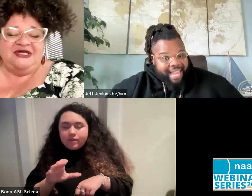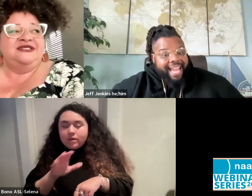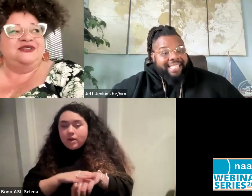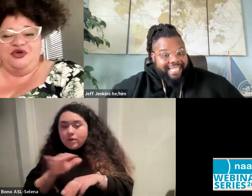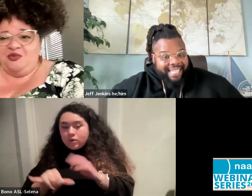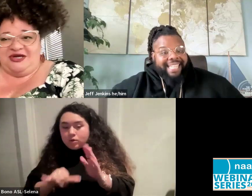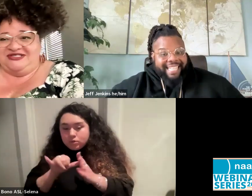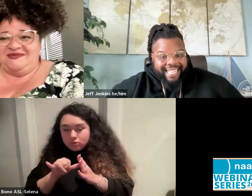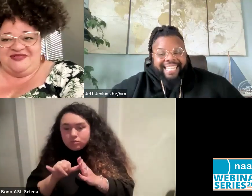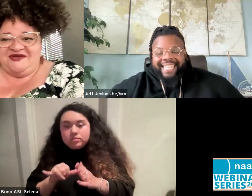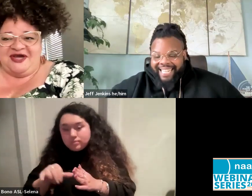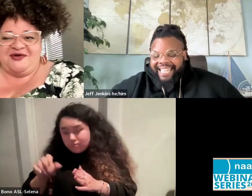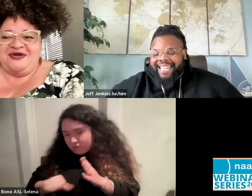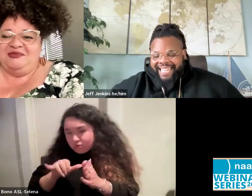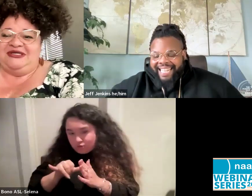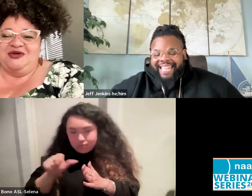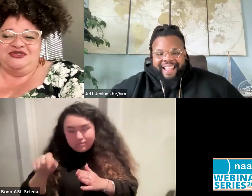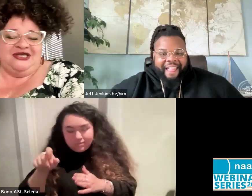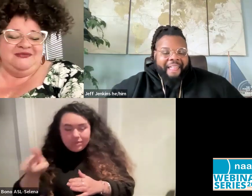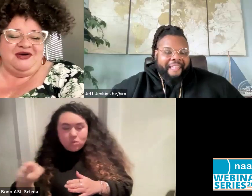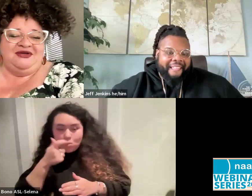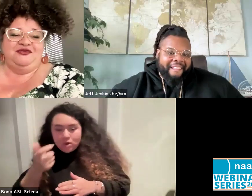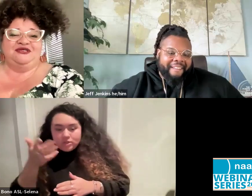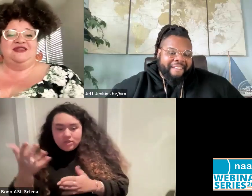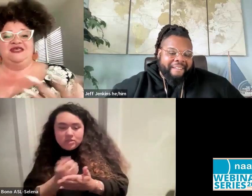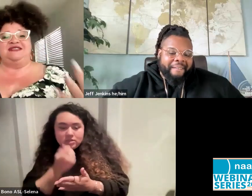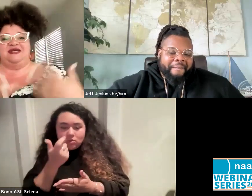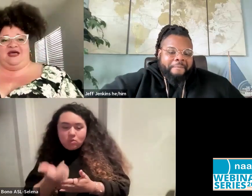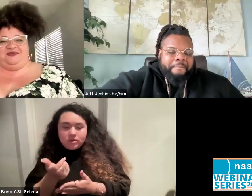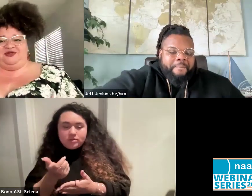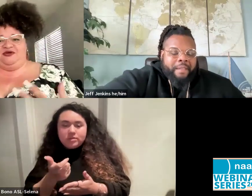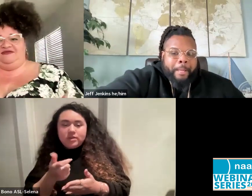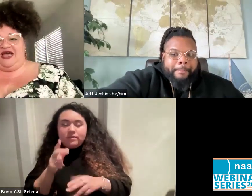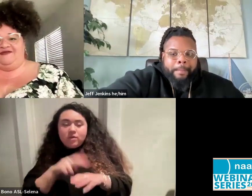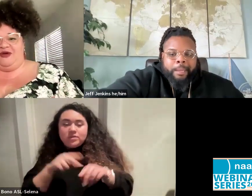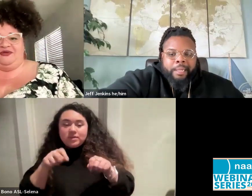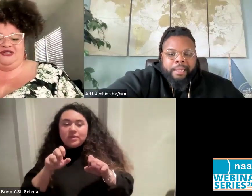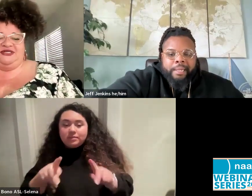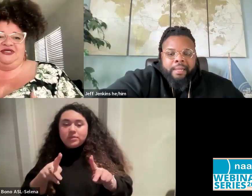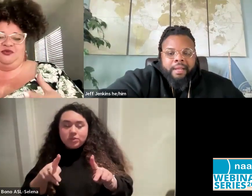Yes, you can watch them there now. Please go check them out. And of course, this episode of the NAAFA Webinar Series,